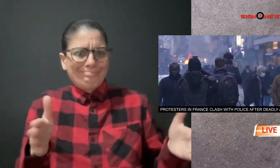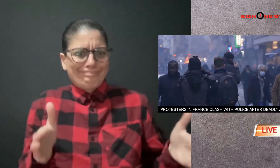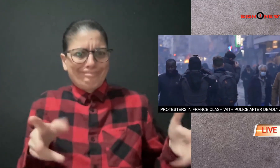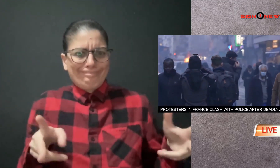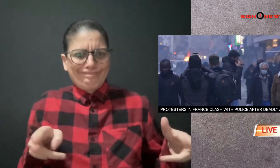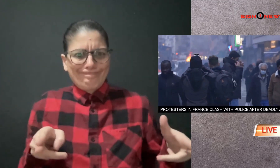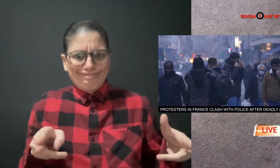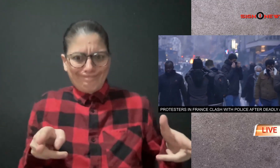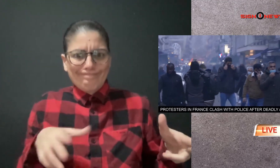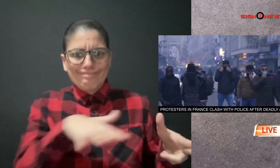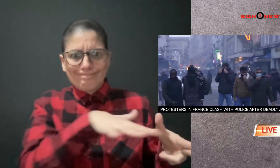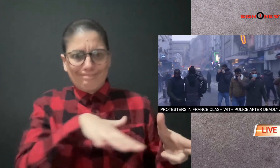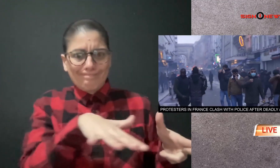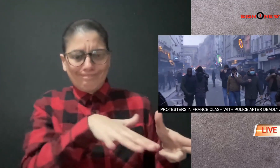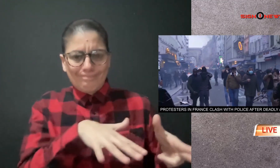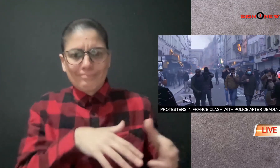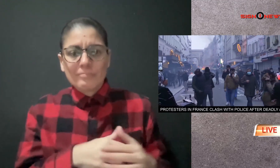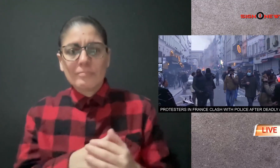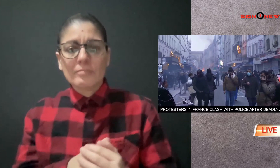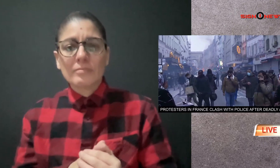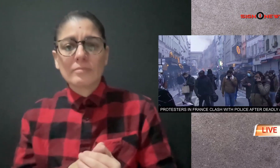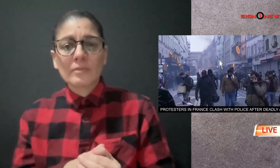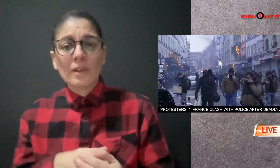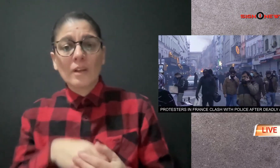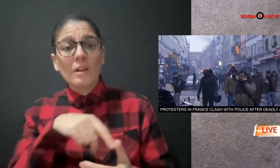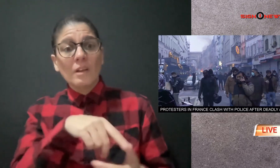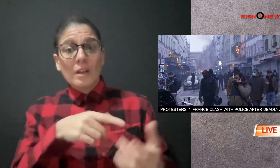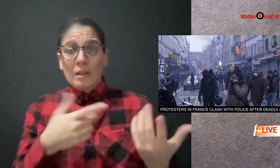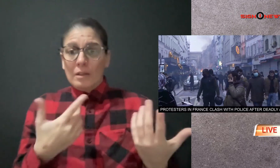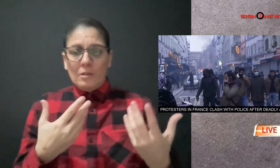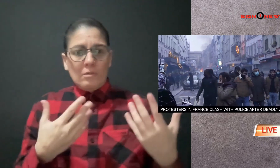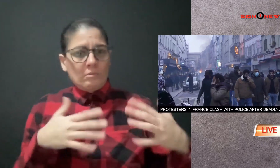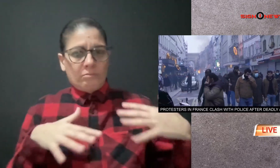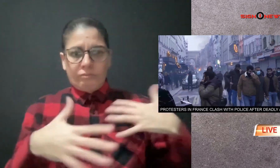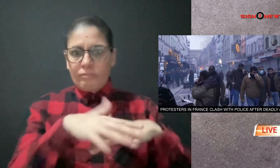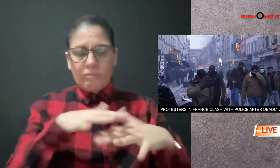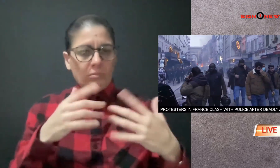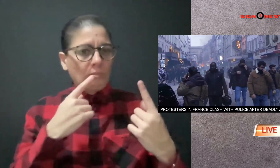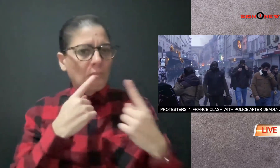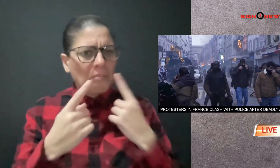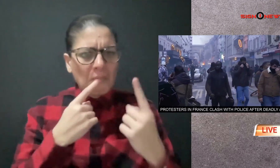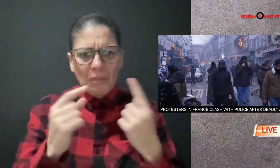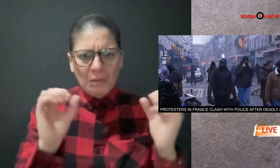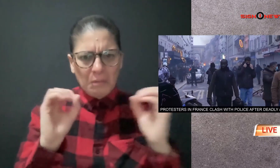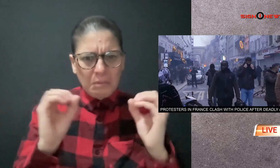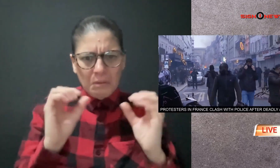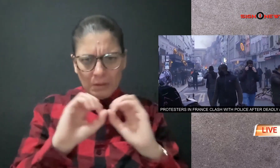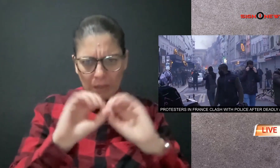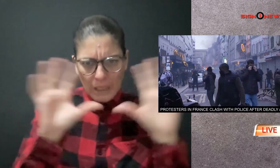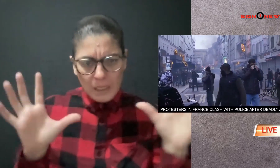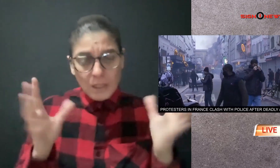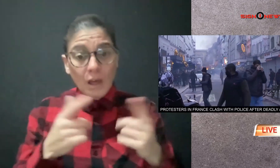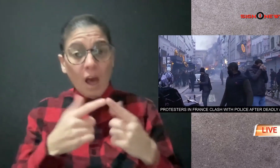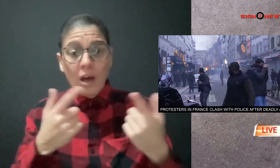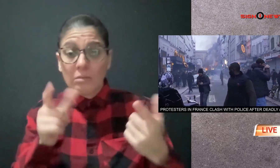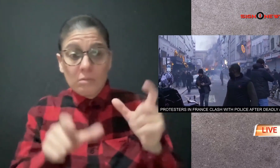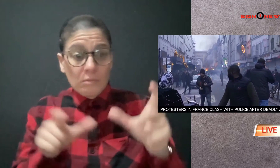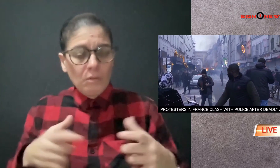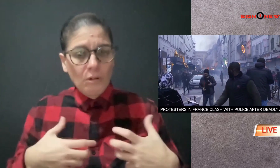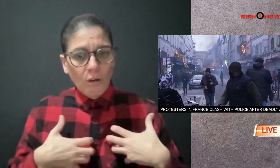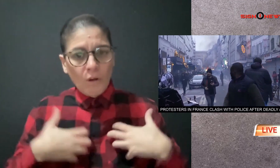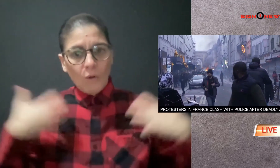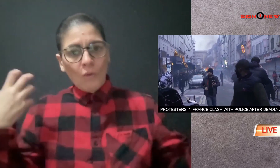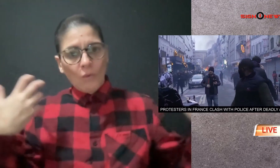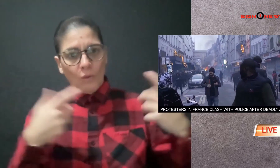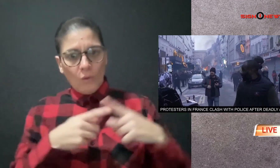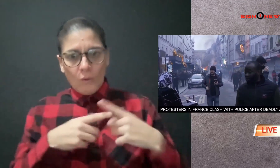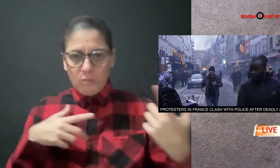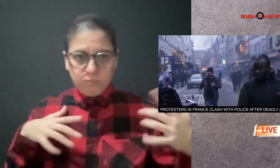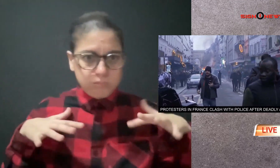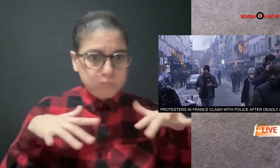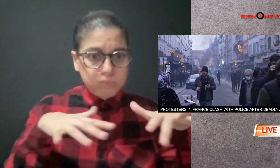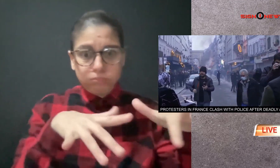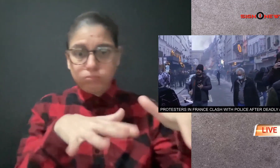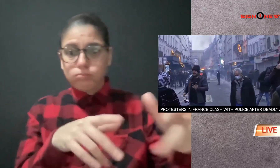to cordon off the crime scene there was a little bit of arguing back and forth and then